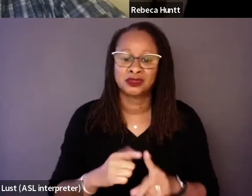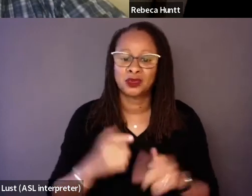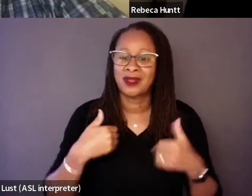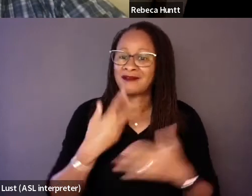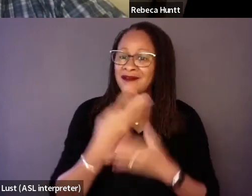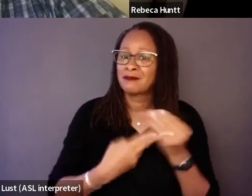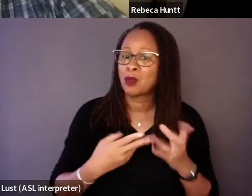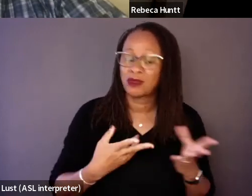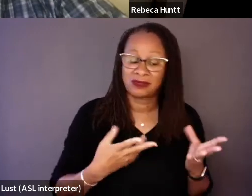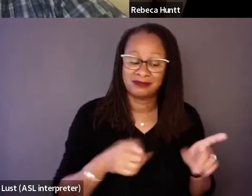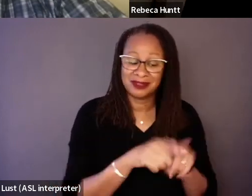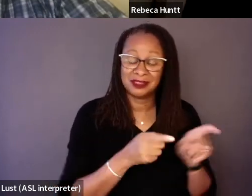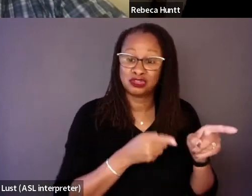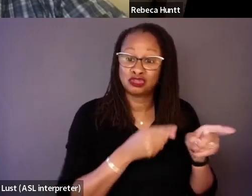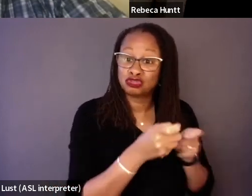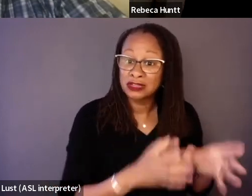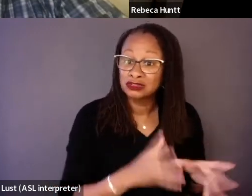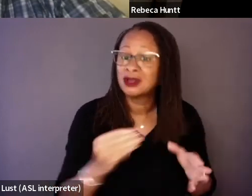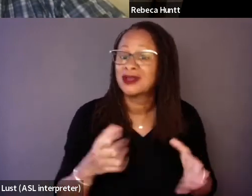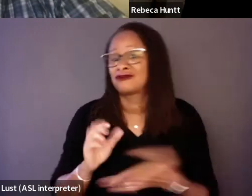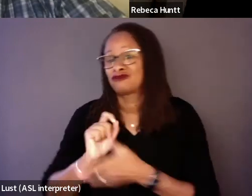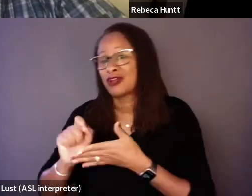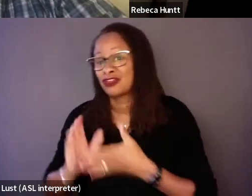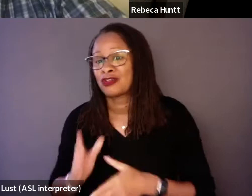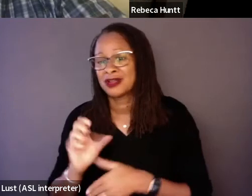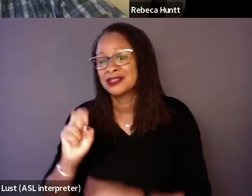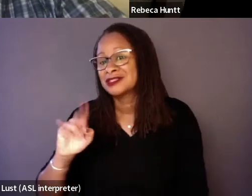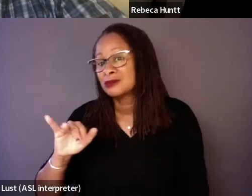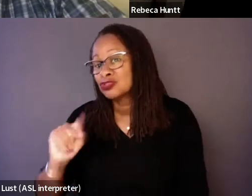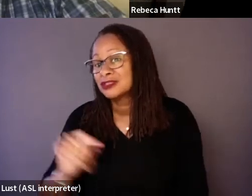the writer on the subject and, you know, and also a producer on the film.